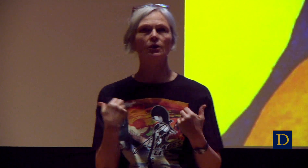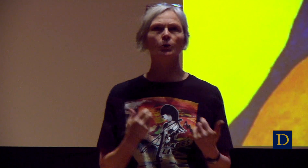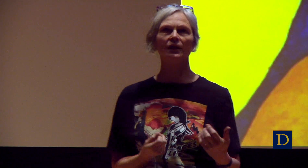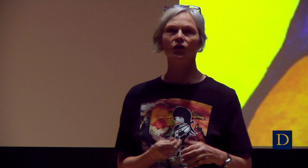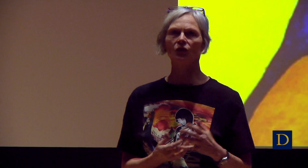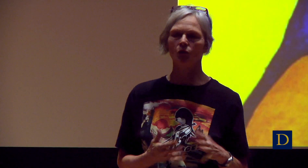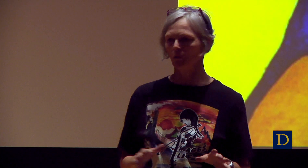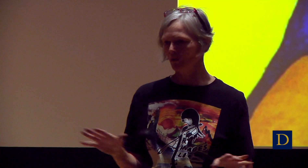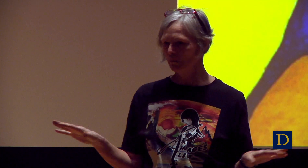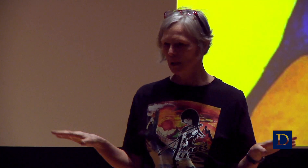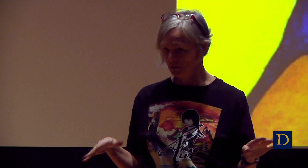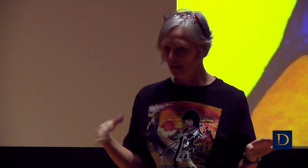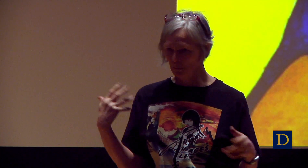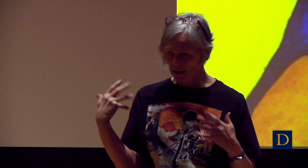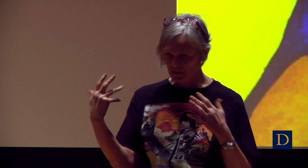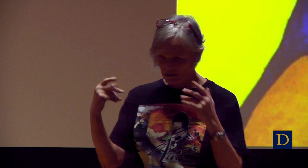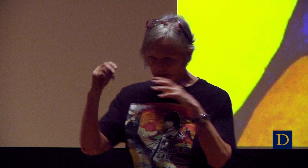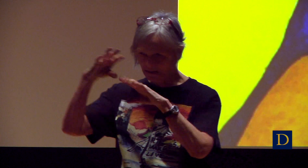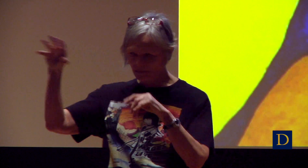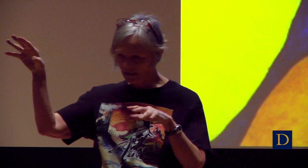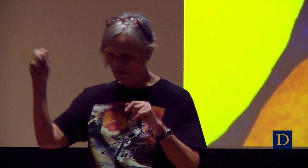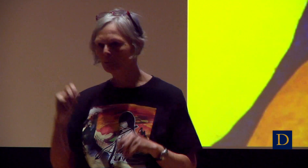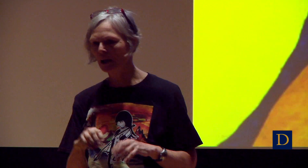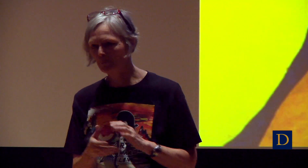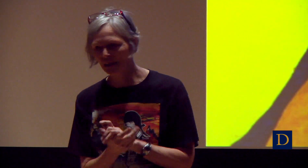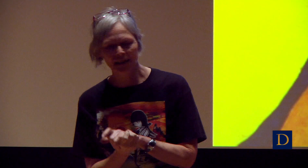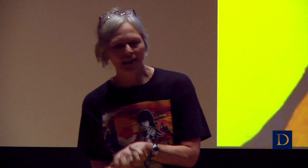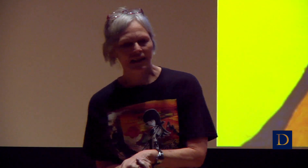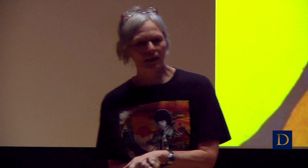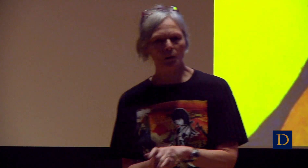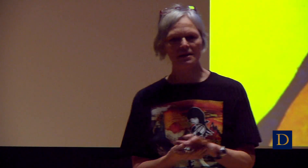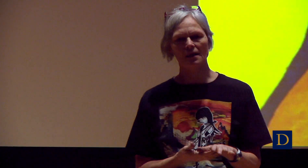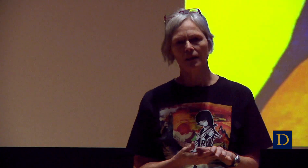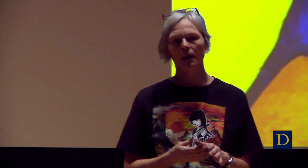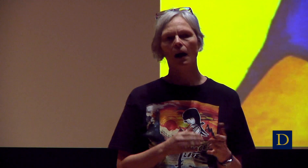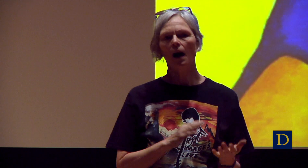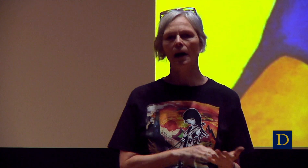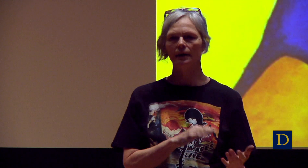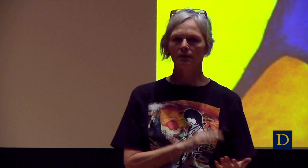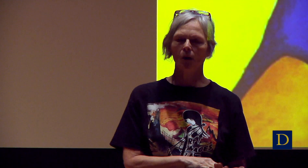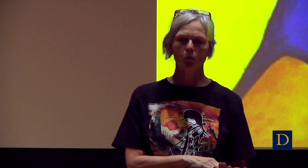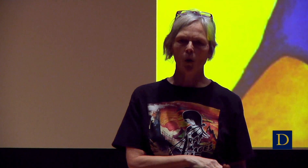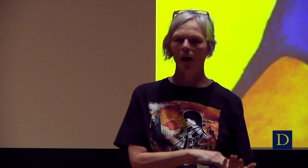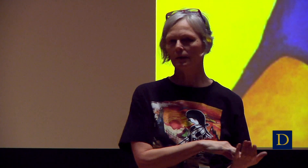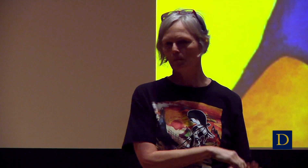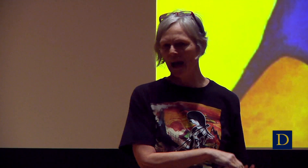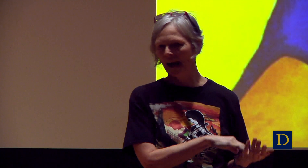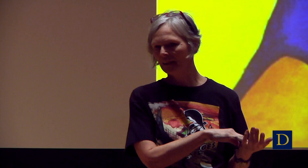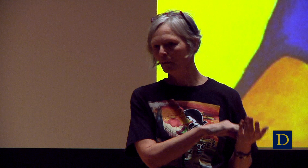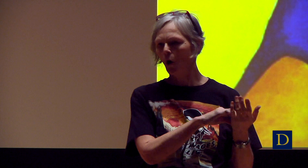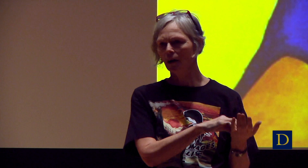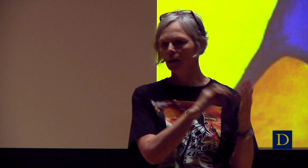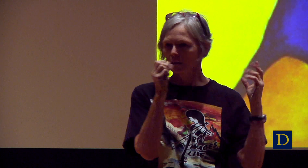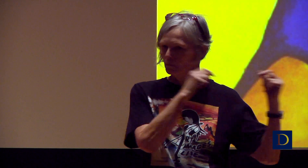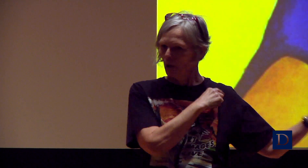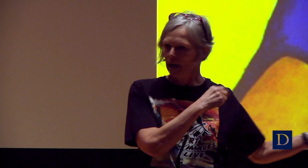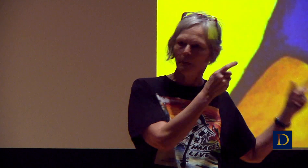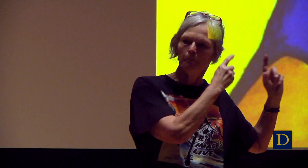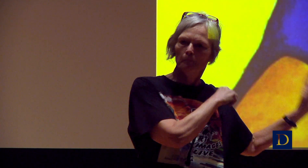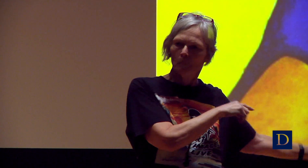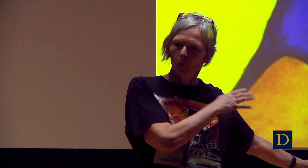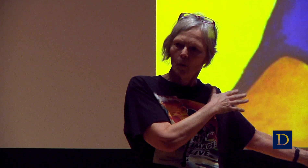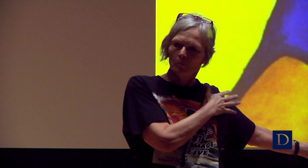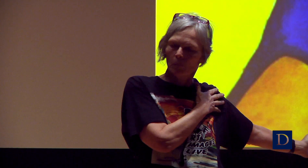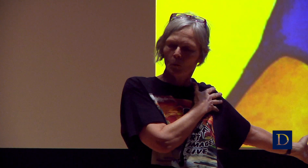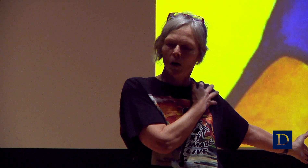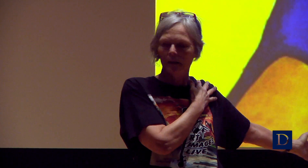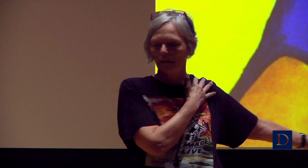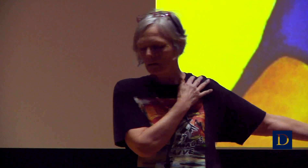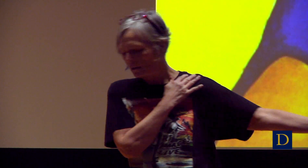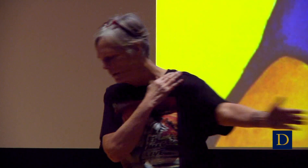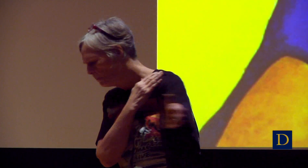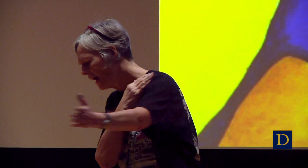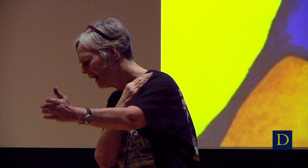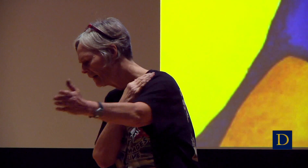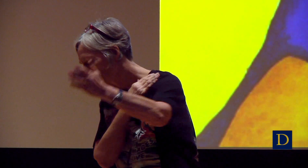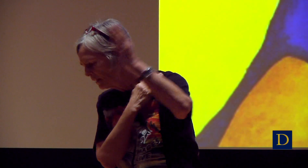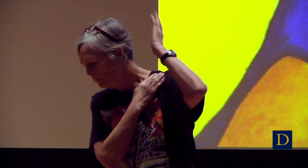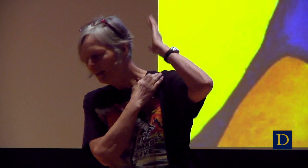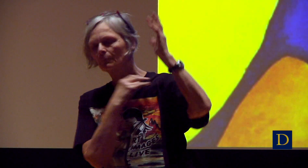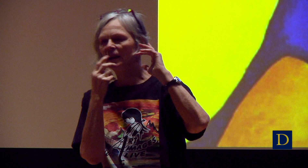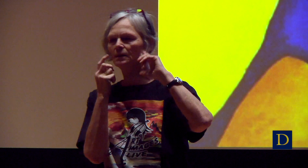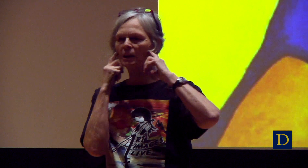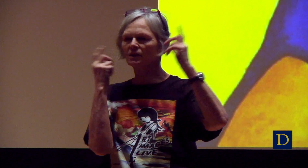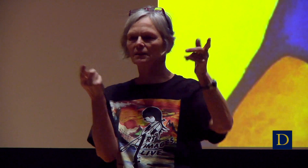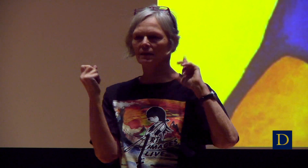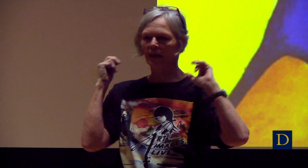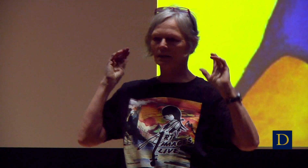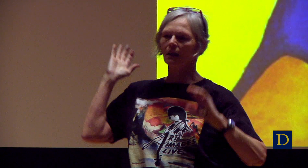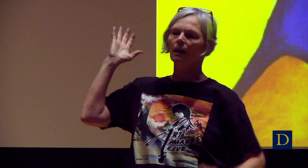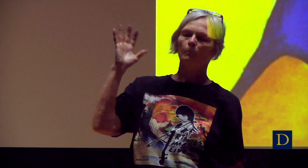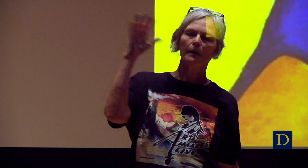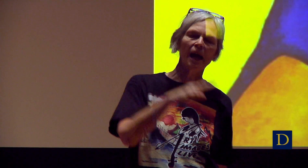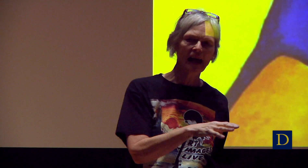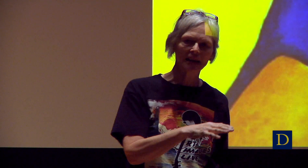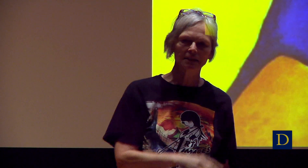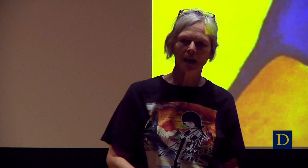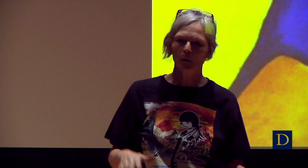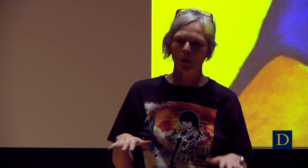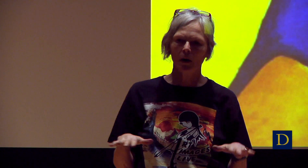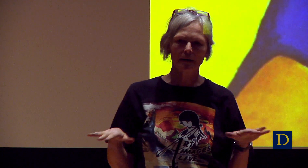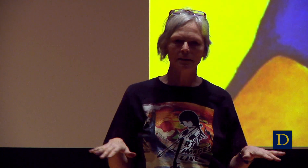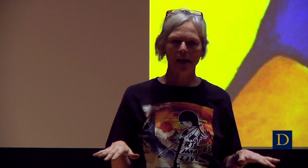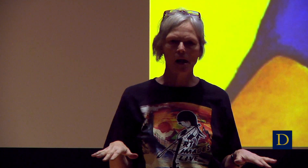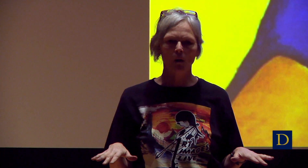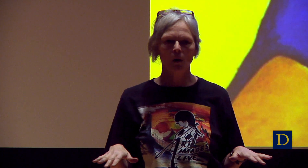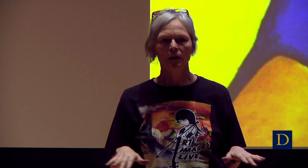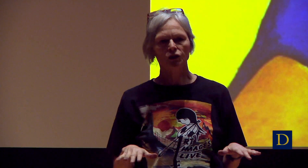UNC students have made documentaries and videos about me. And I always say, “I don’t walk my past, I walk now.”